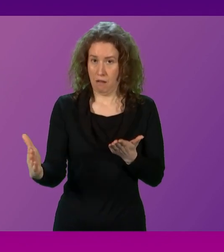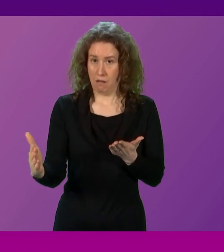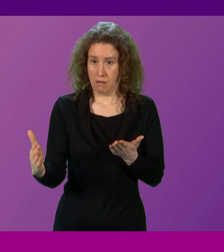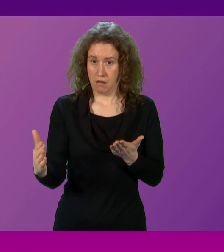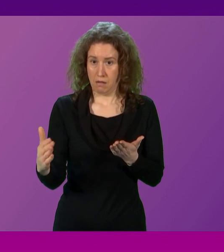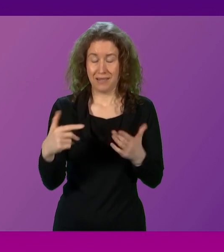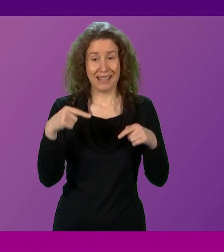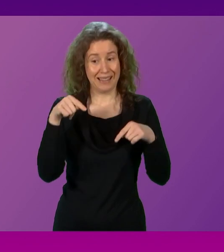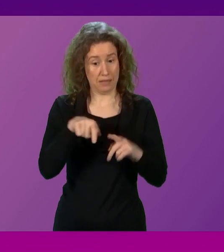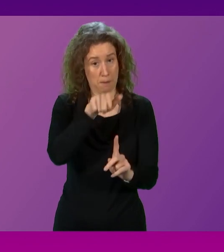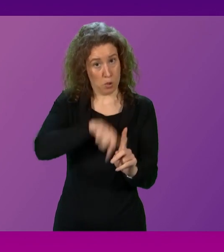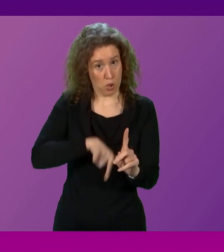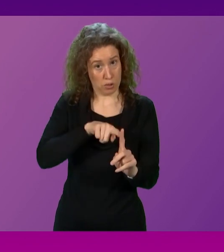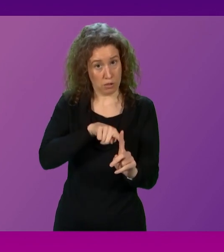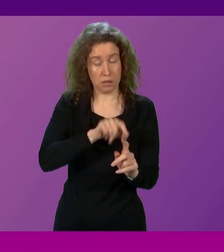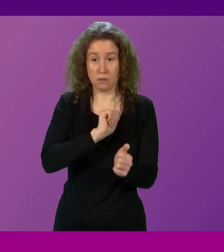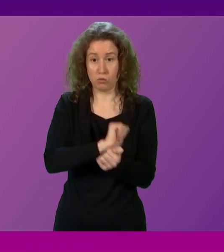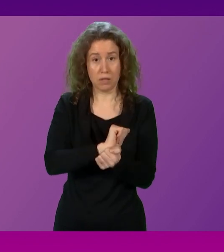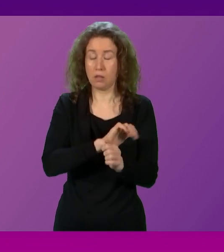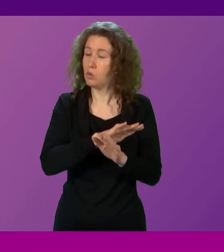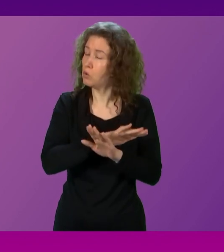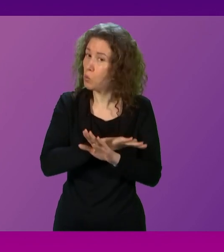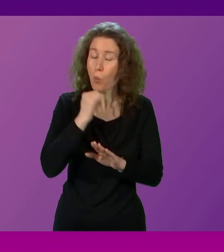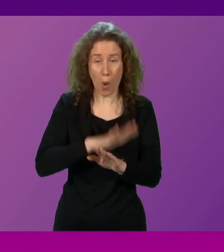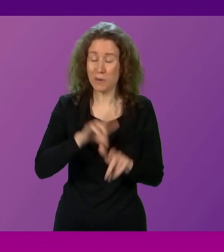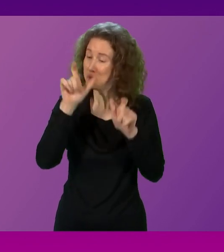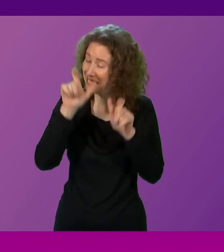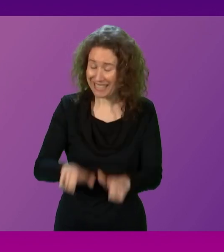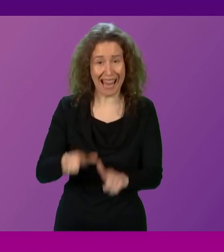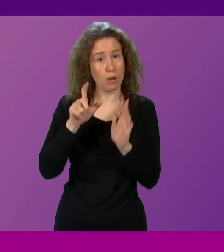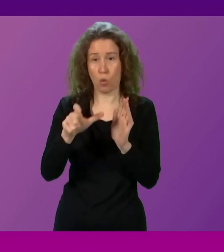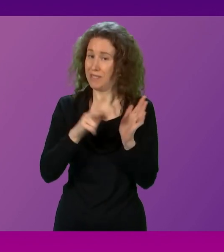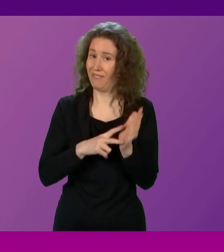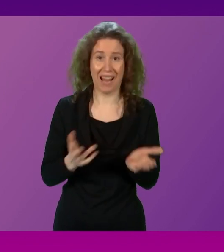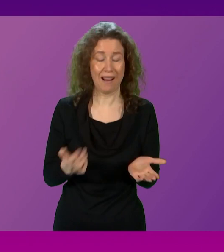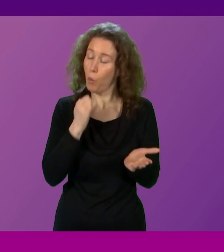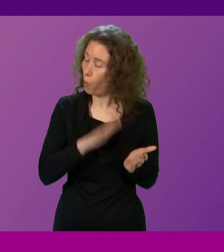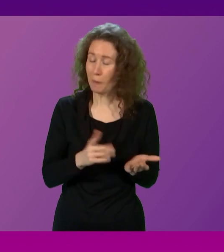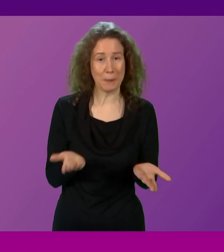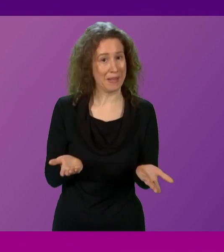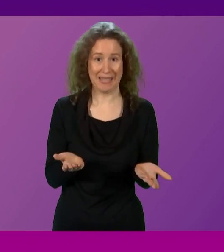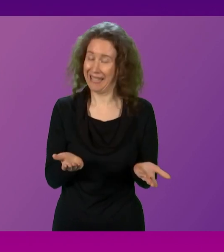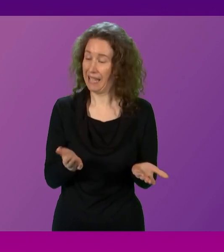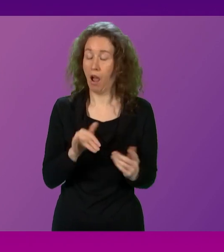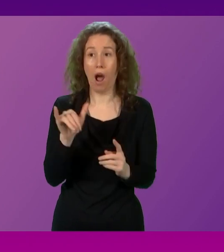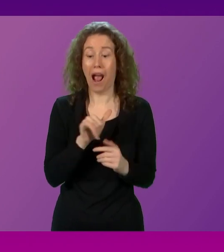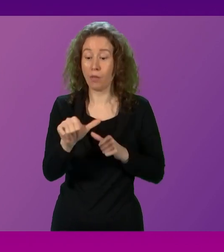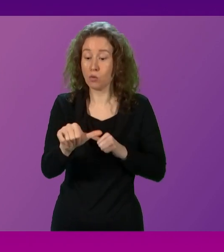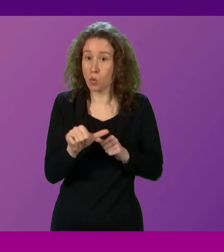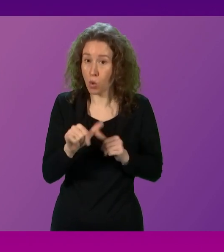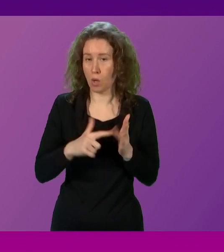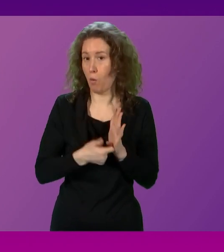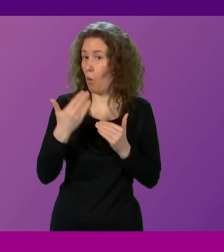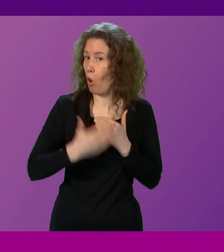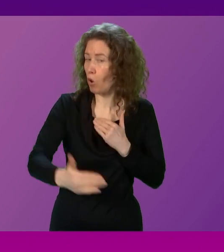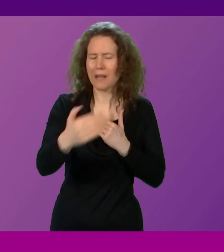this prisoner is not going to be incarcerated in Cornton Vale, either short term or long term.